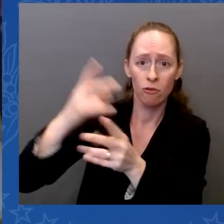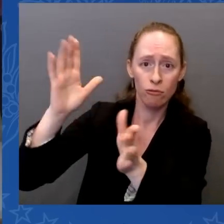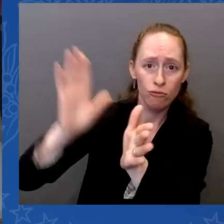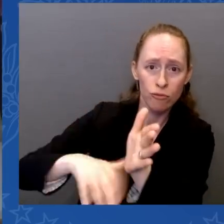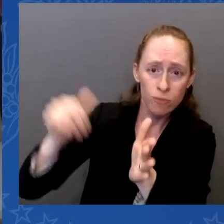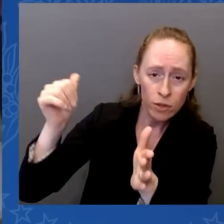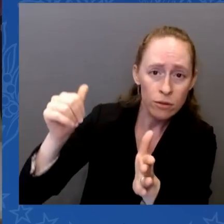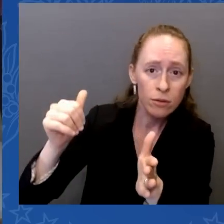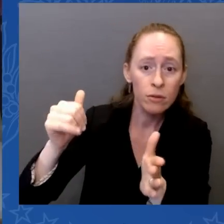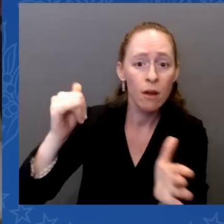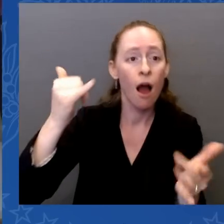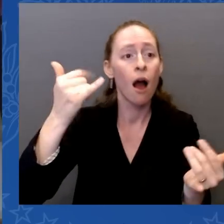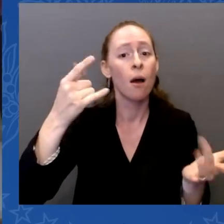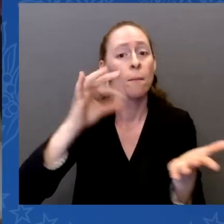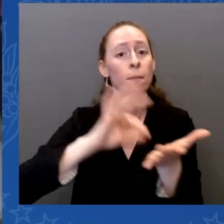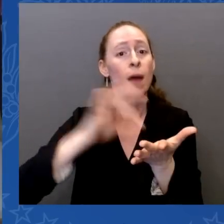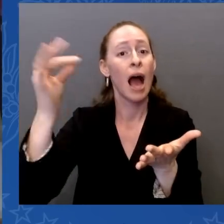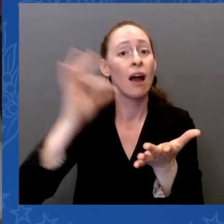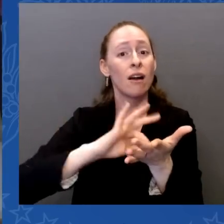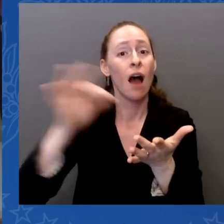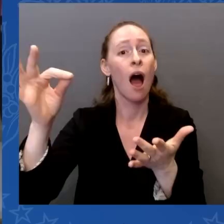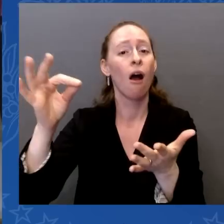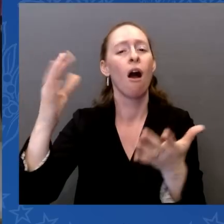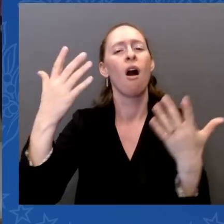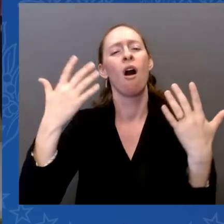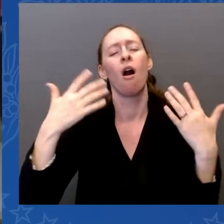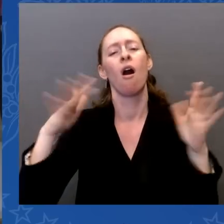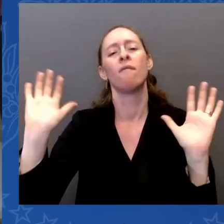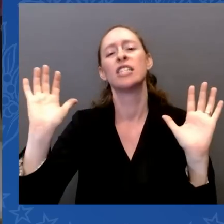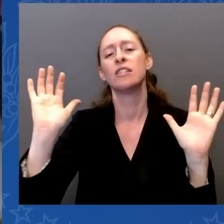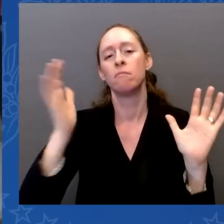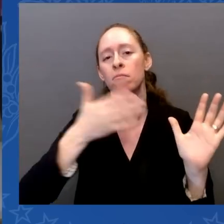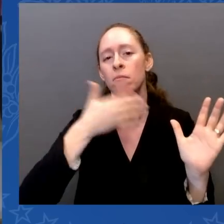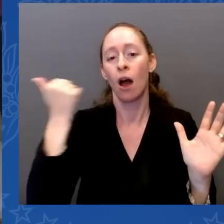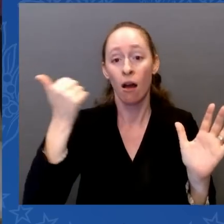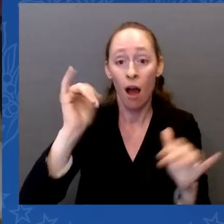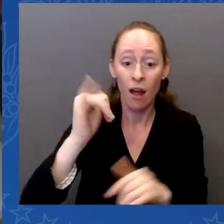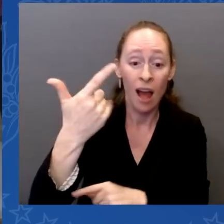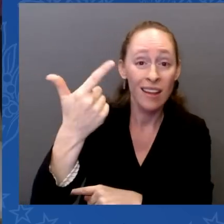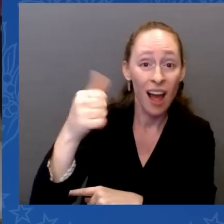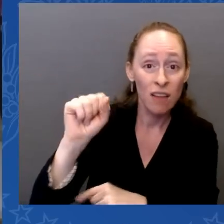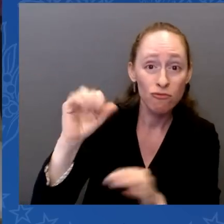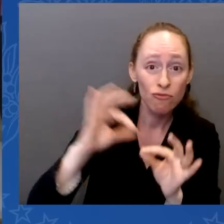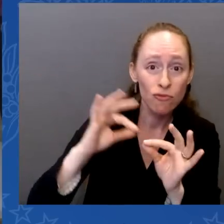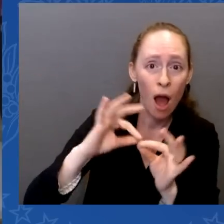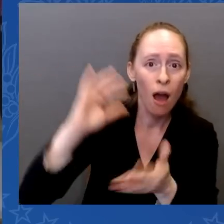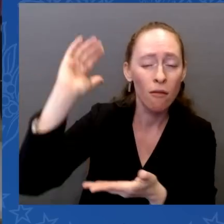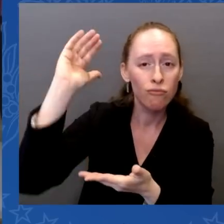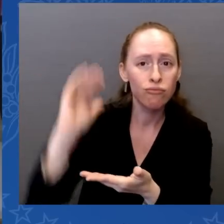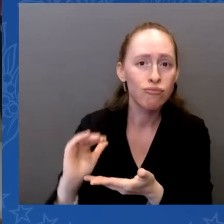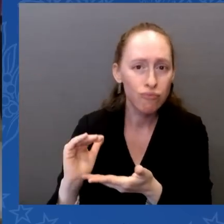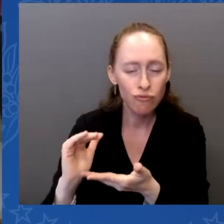not just with gasoline prices and other progress. It's one of the reasons why I'm so optimistic about America's future, for real.